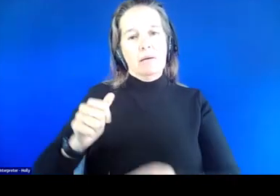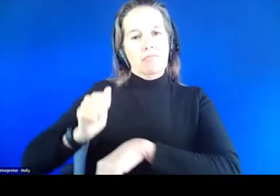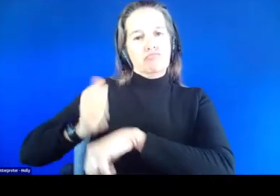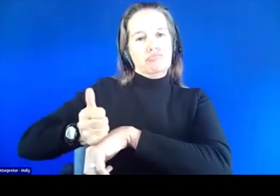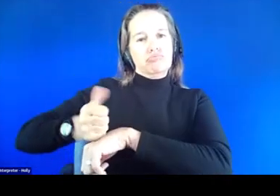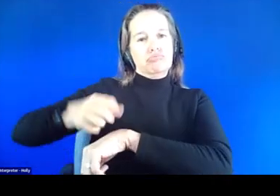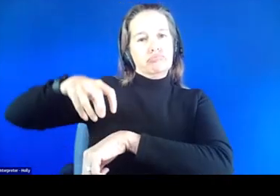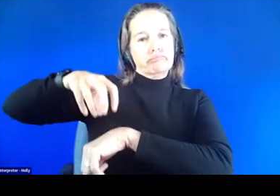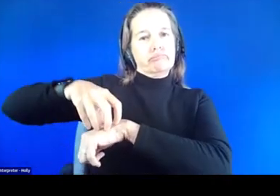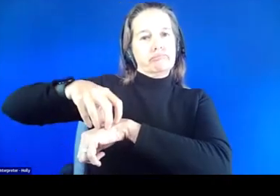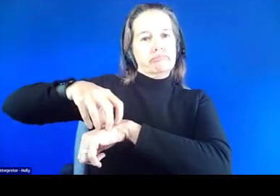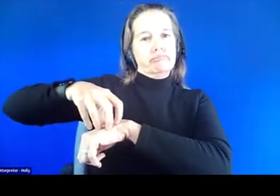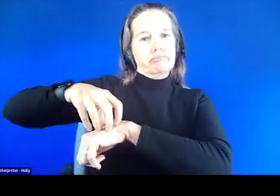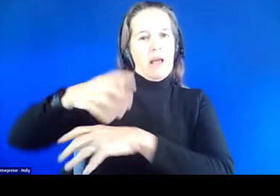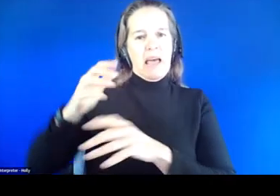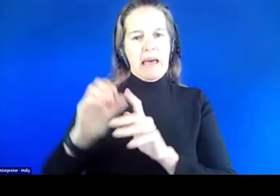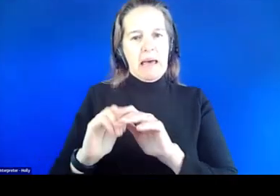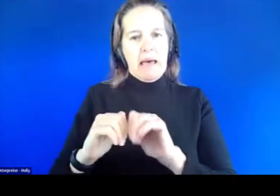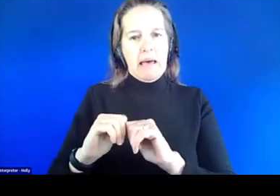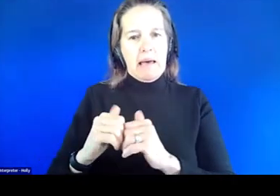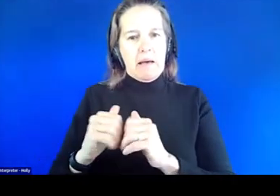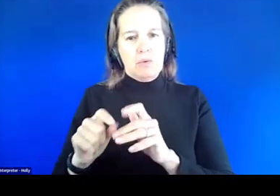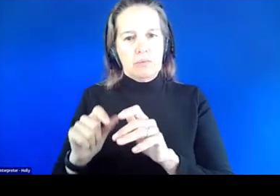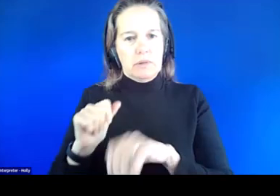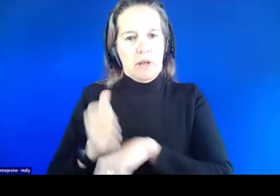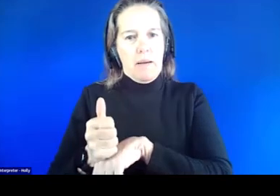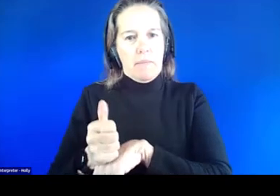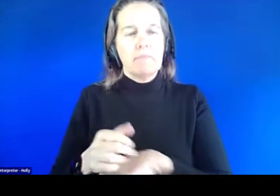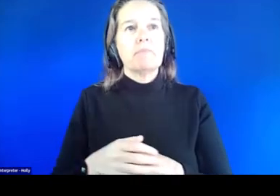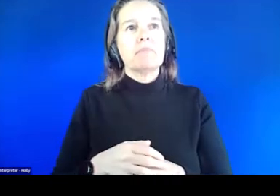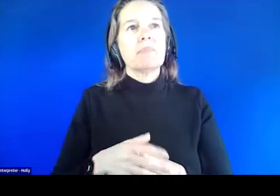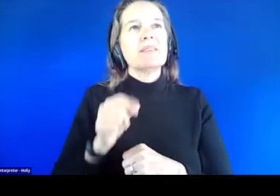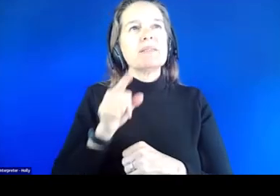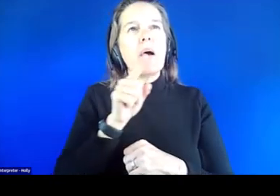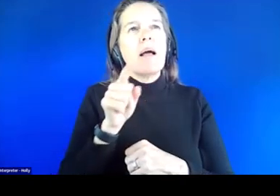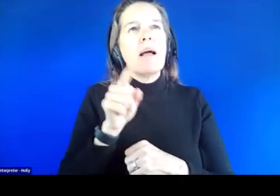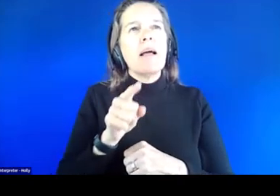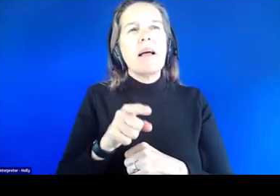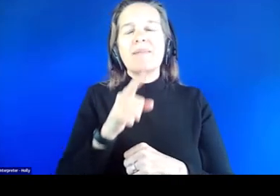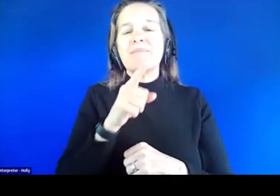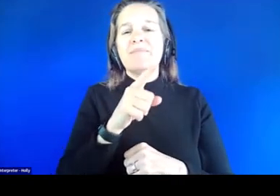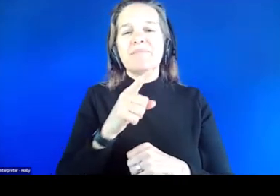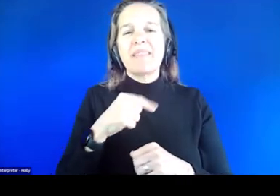Just by background, I highlight ADAPT in this because